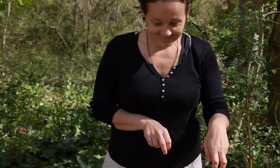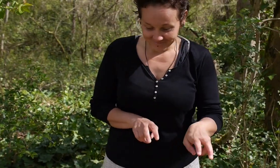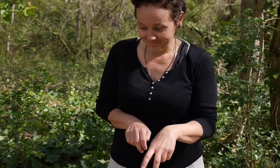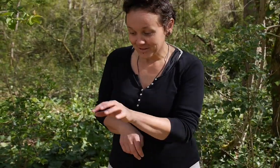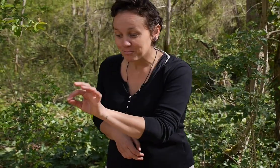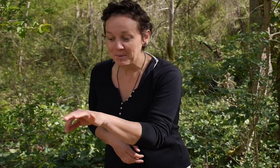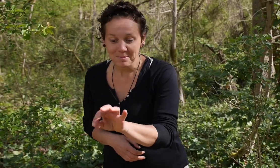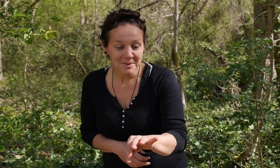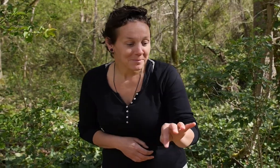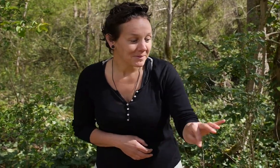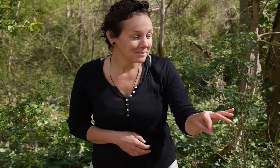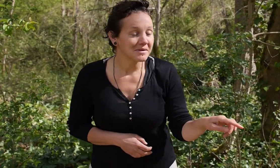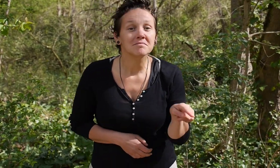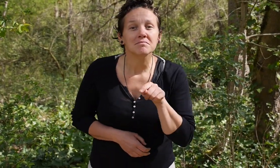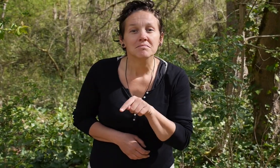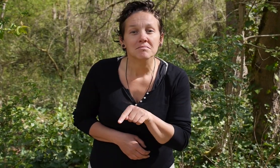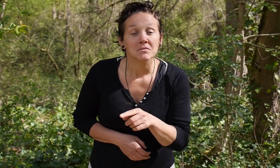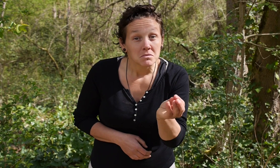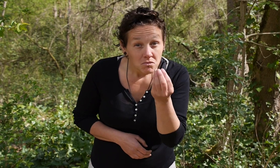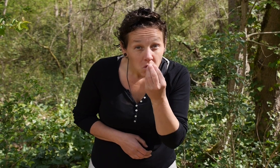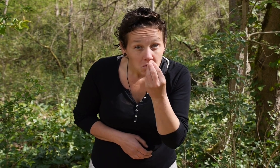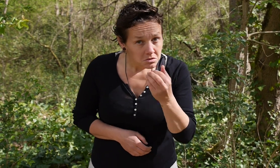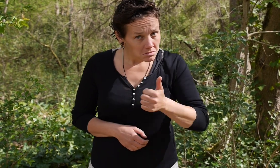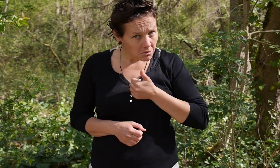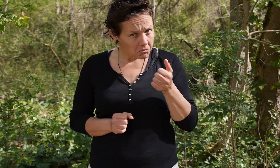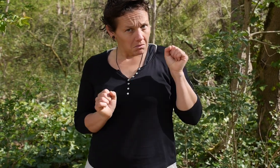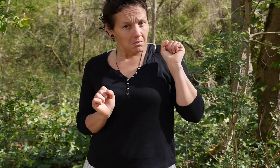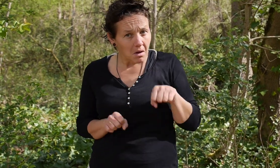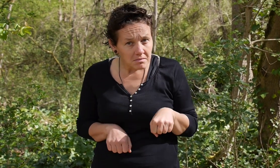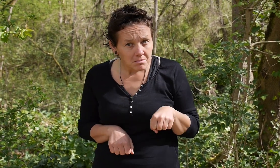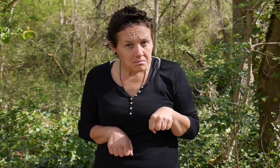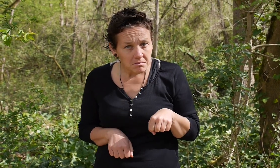Gardening and growing our own food is possible!